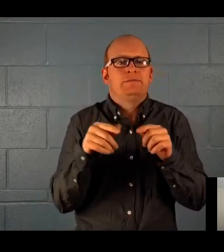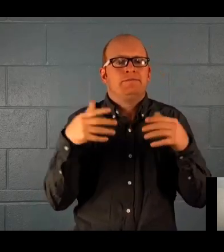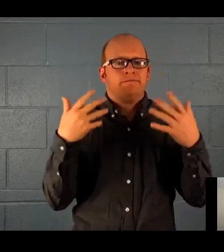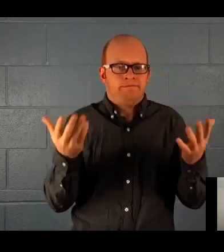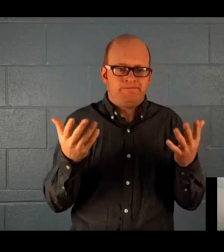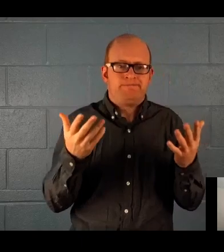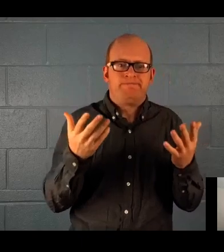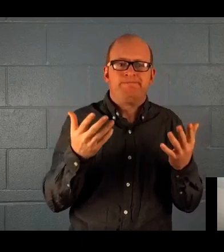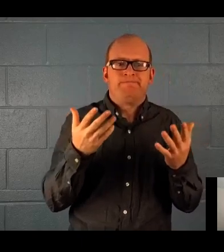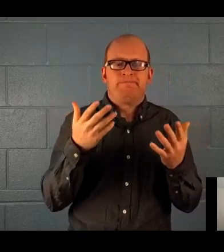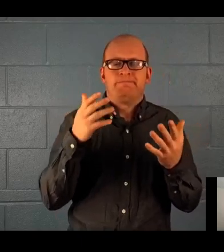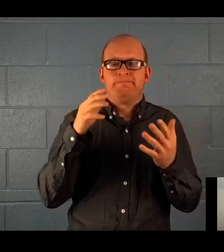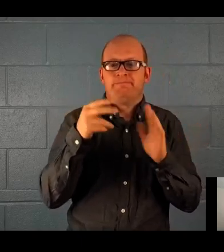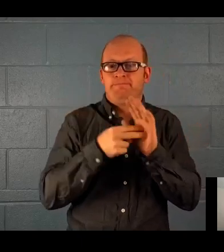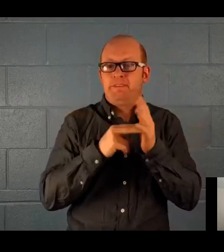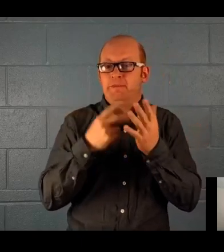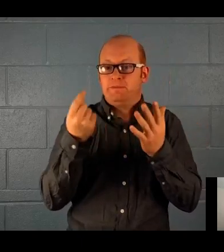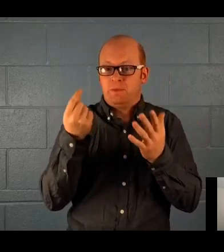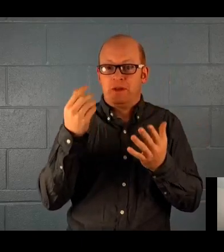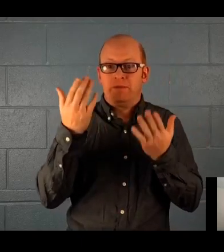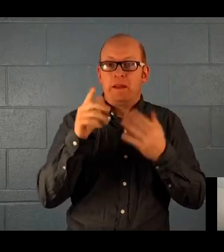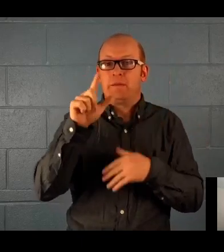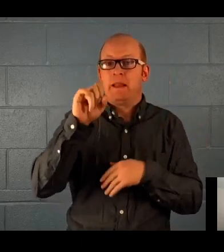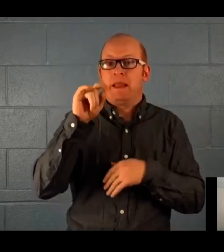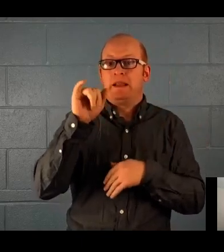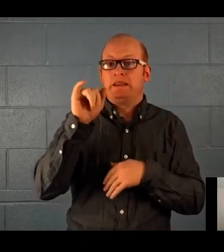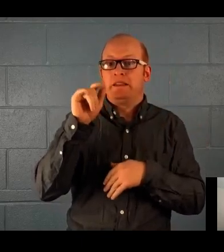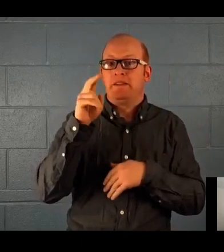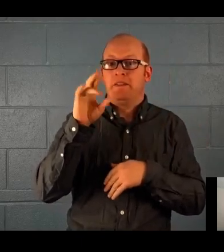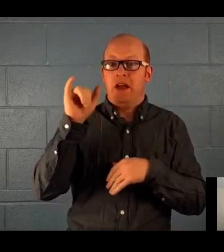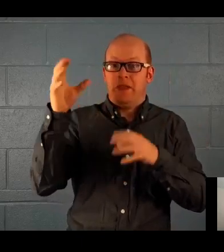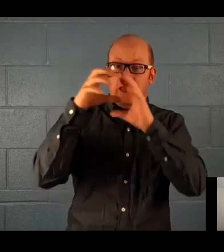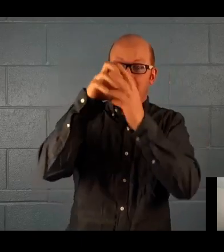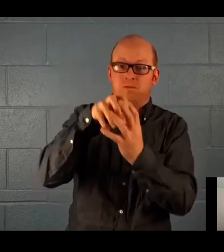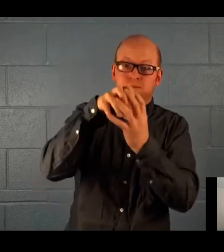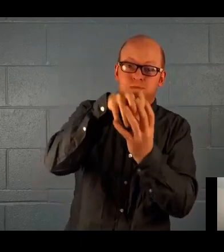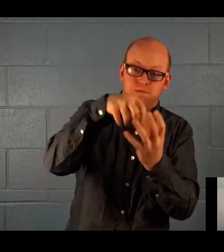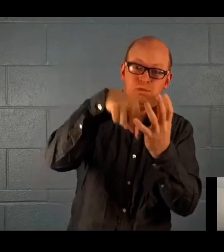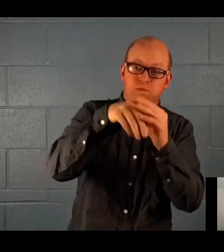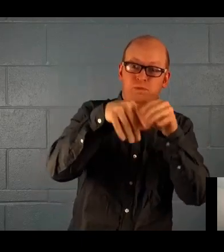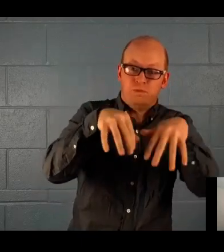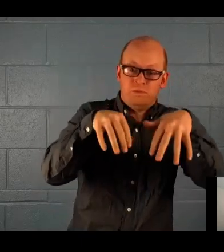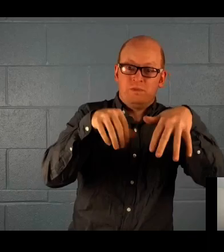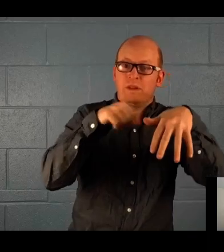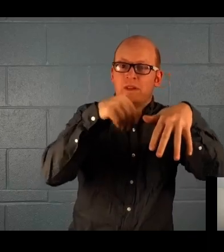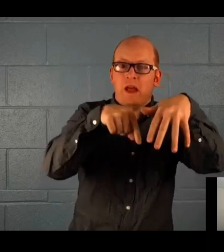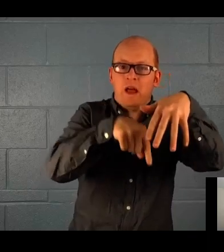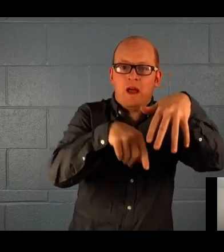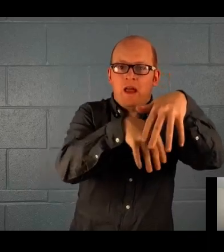that lentivirus does not infect retinal photoreceptors very effectively. The jury's still out on that though.